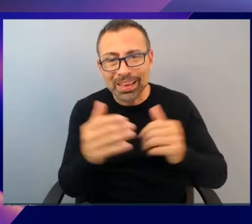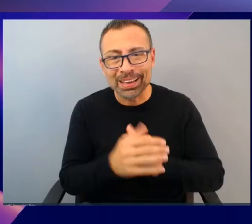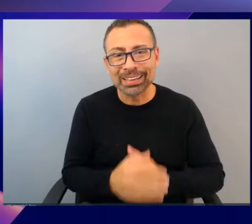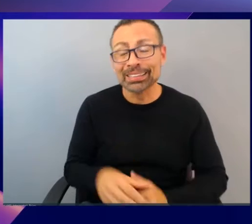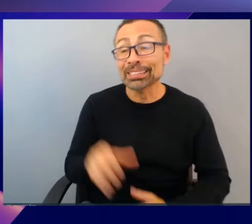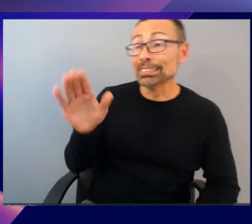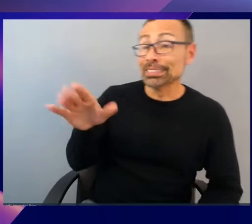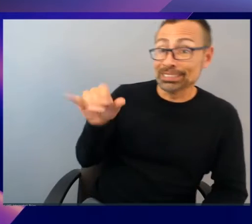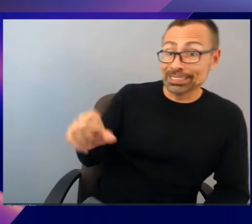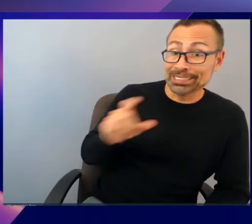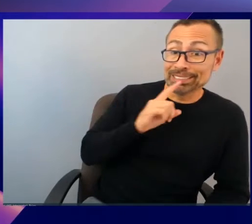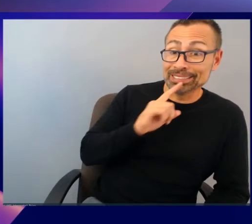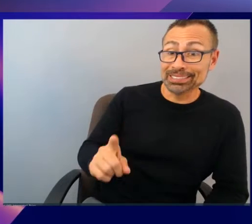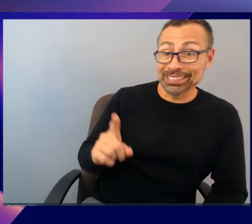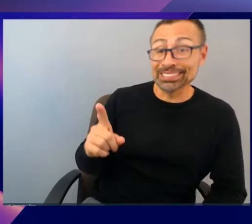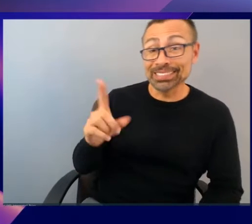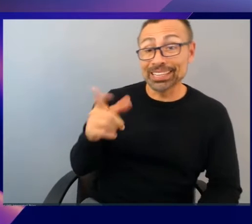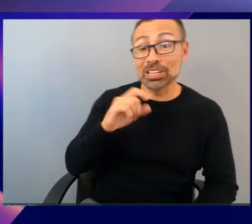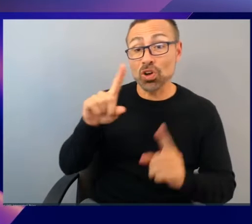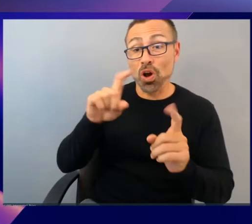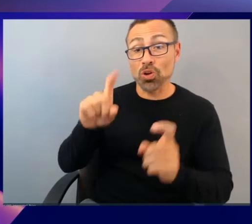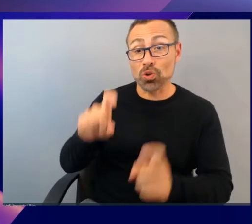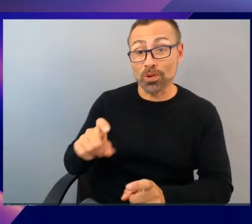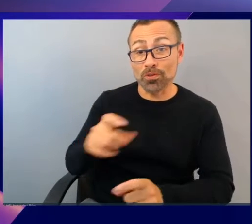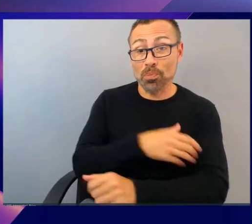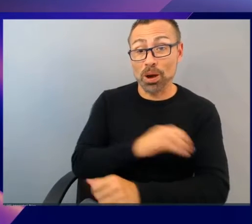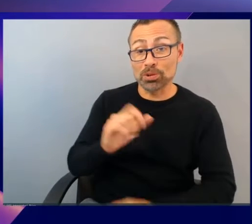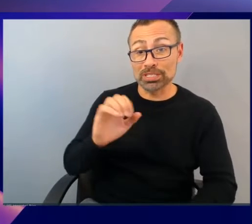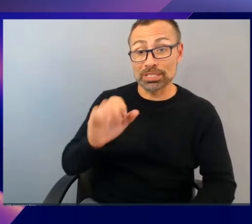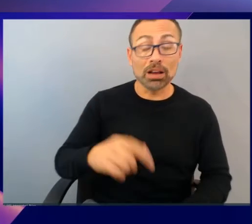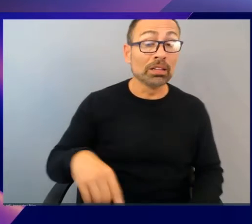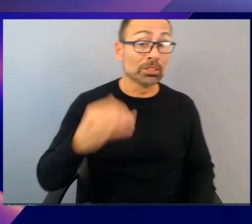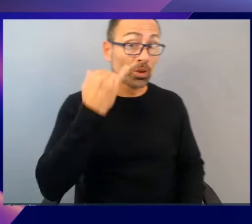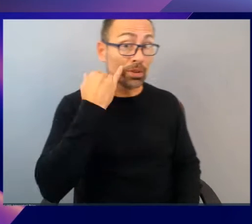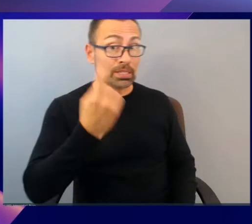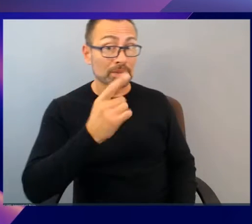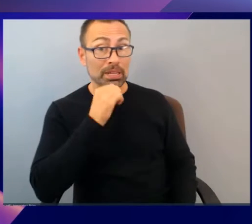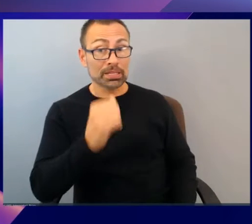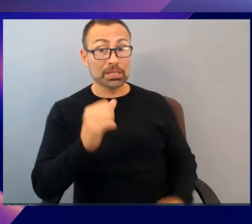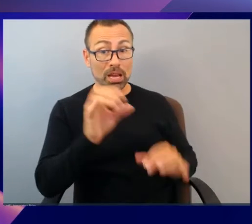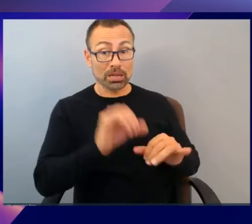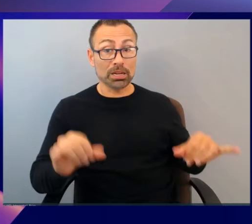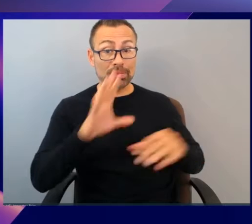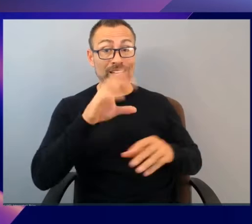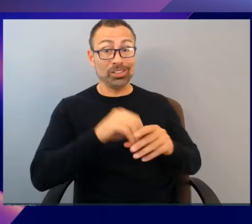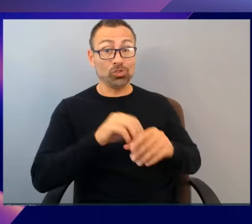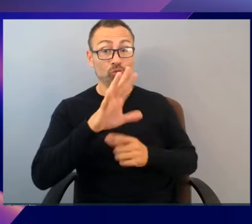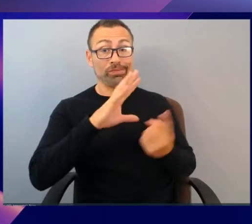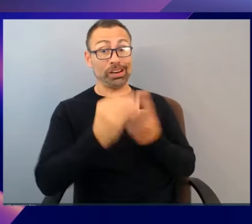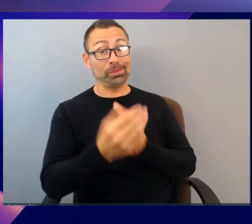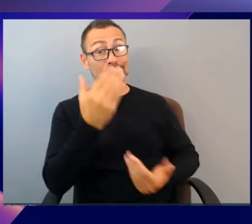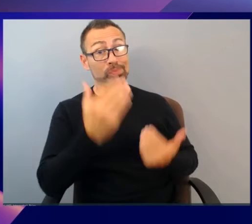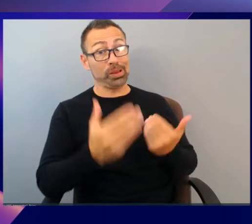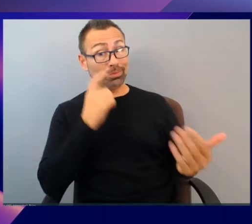Exactly, yeah. So that's something that, if it's not common in your environment, you might wanna take a look at. Right. The last thing in the access log